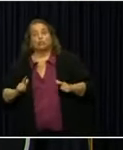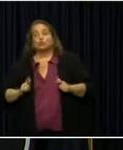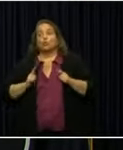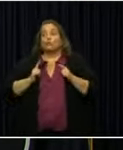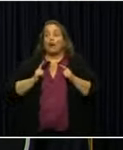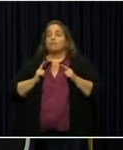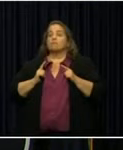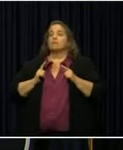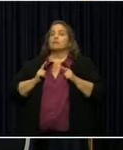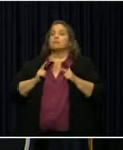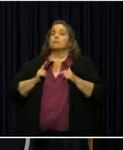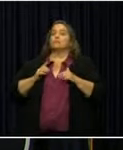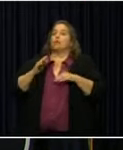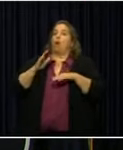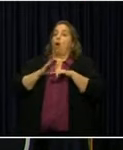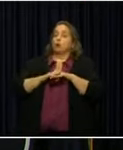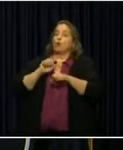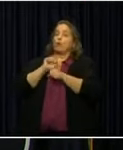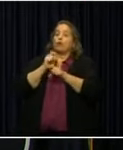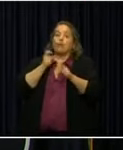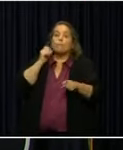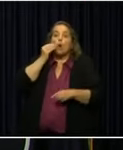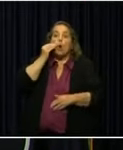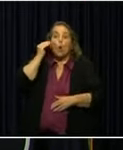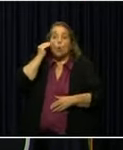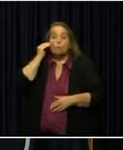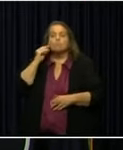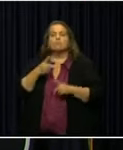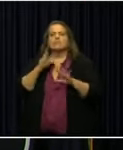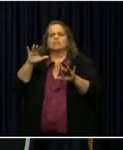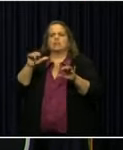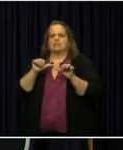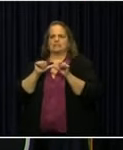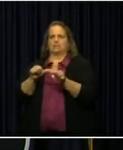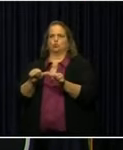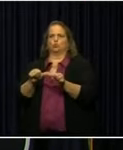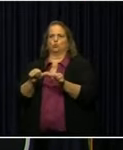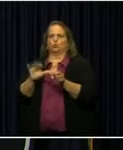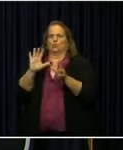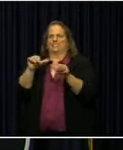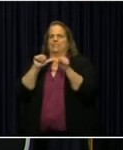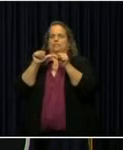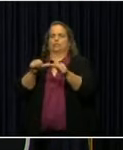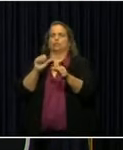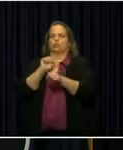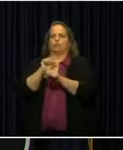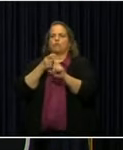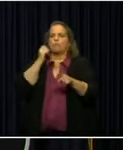"SHOULD STILL BE SHELTERING IN PLACE."